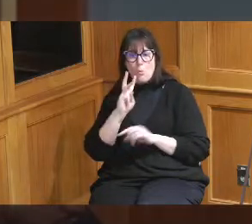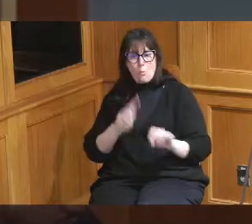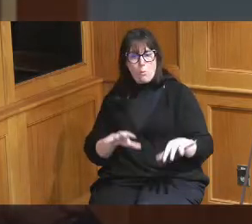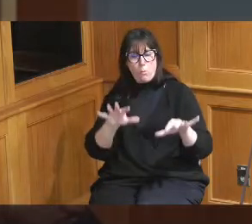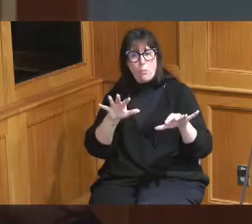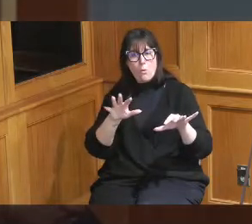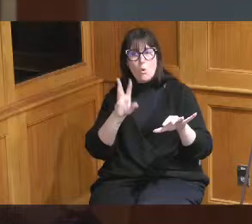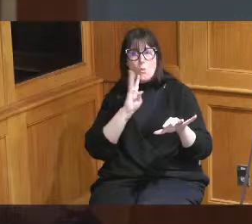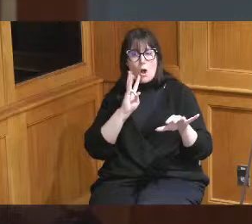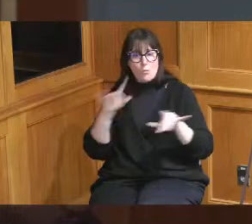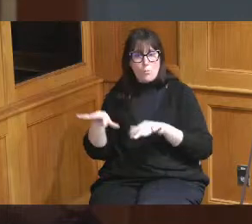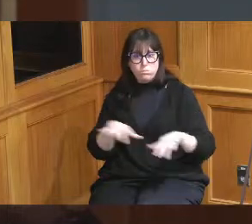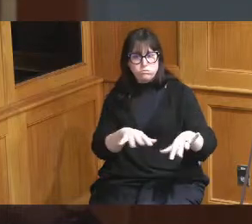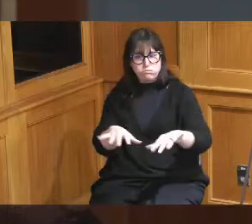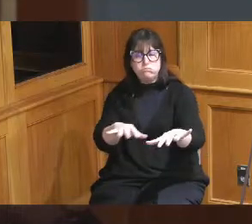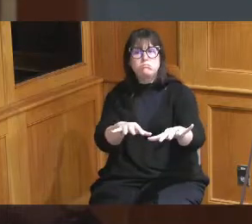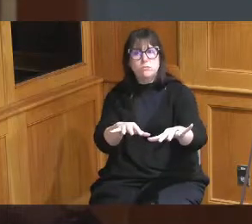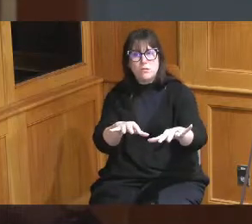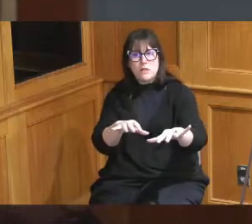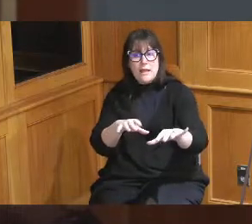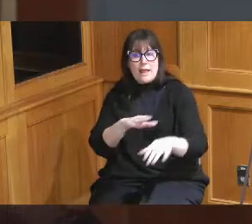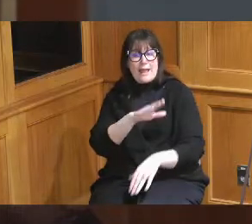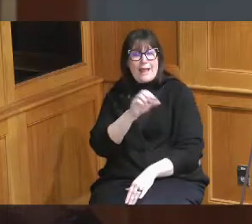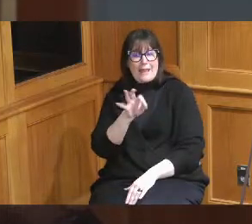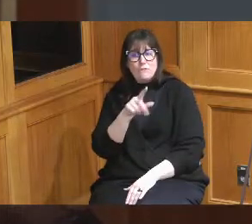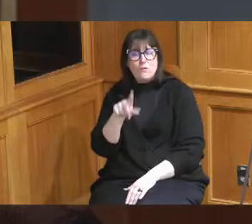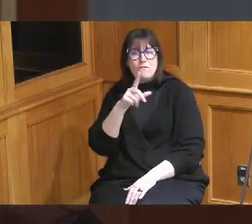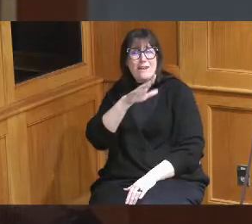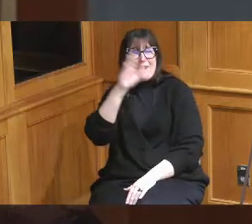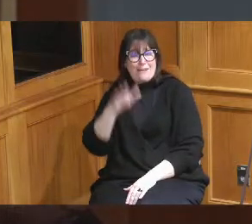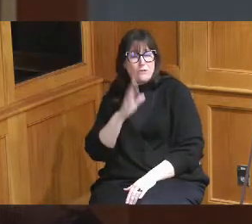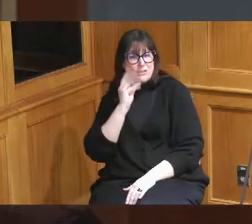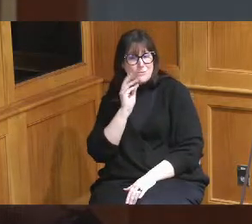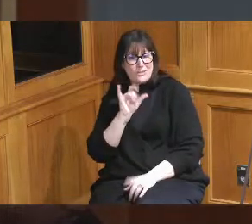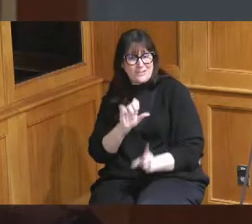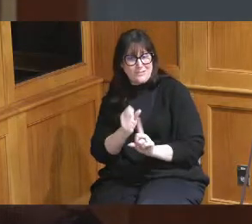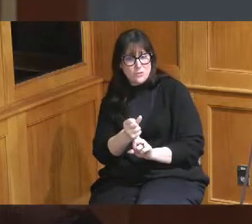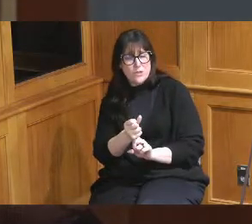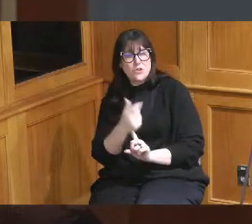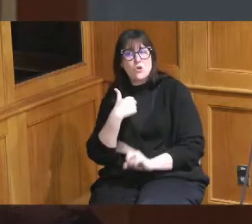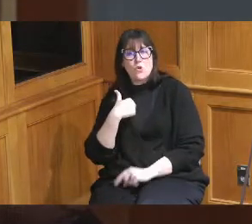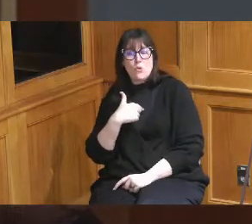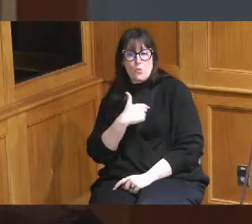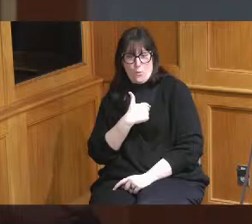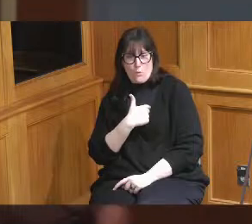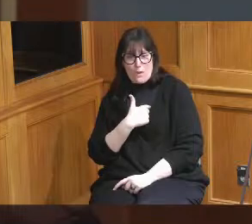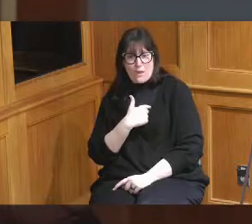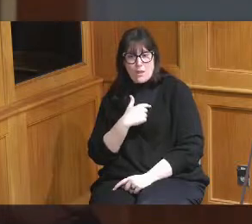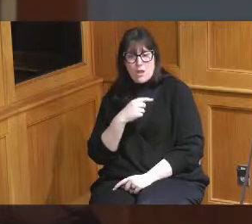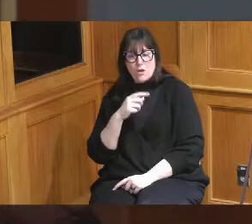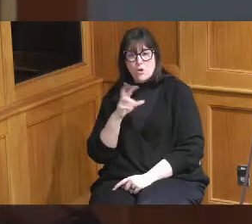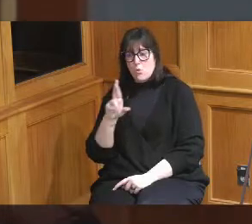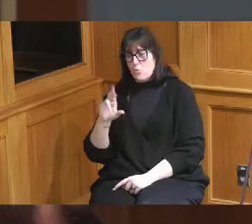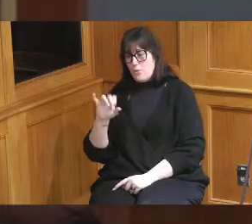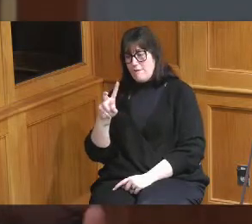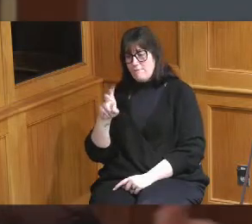before and and or never heard of it even we had water come up into Riverside and went two blocks